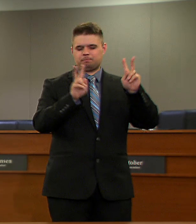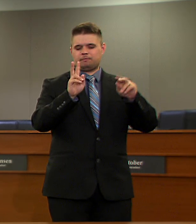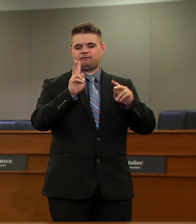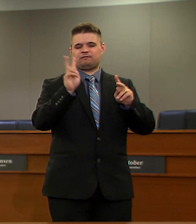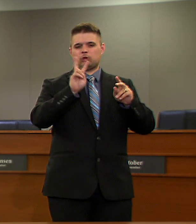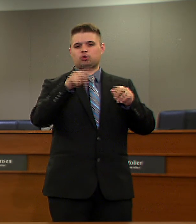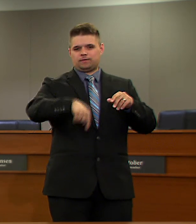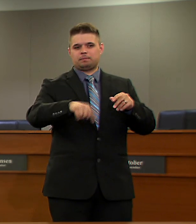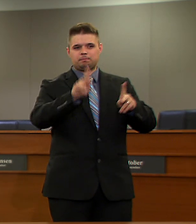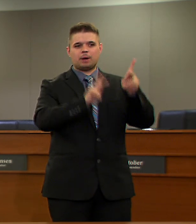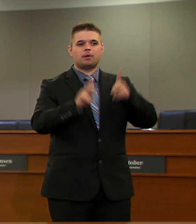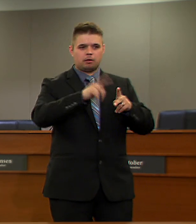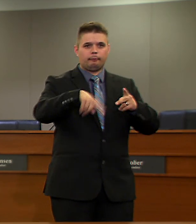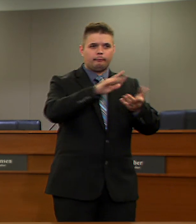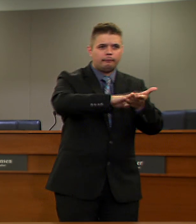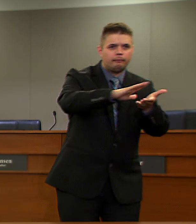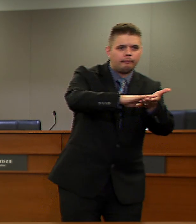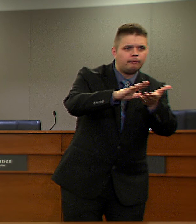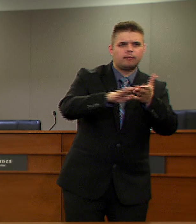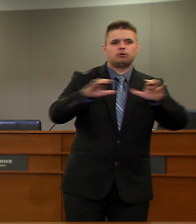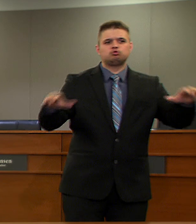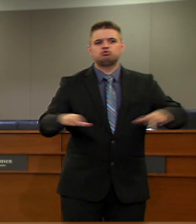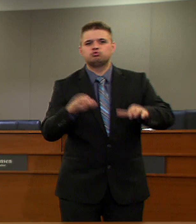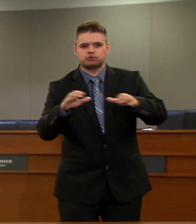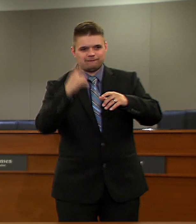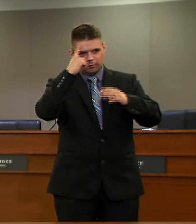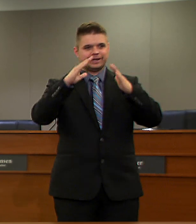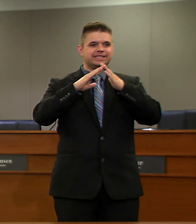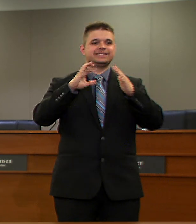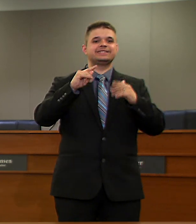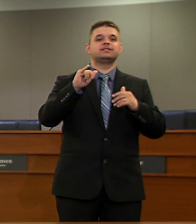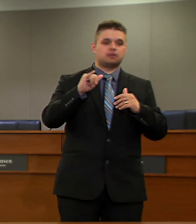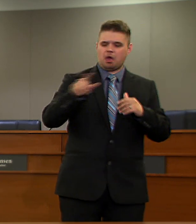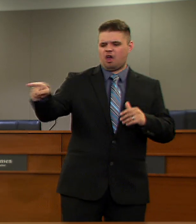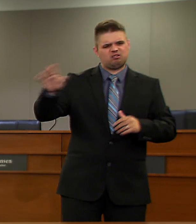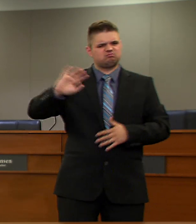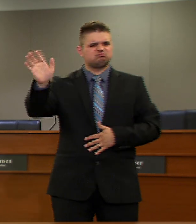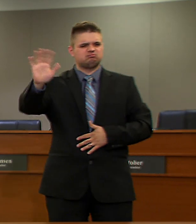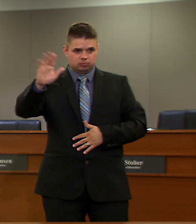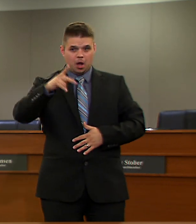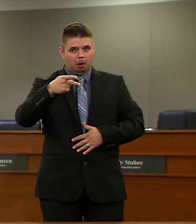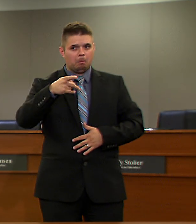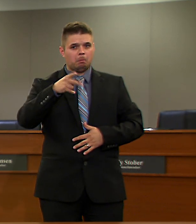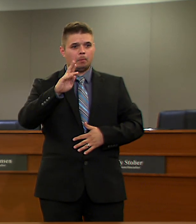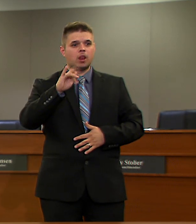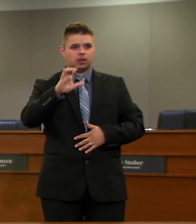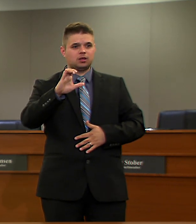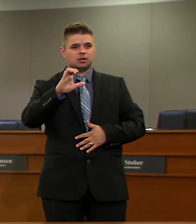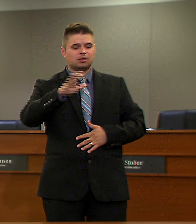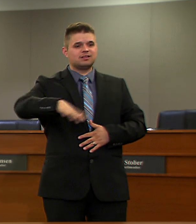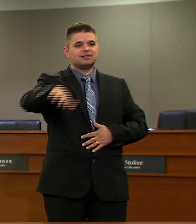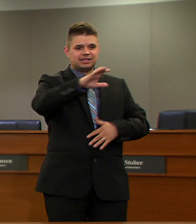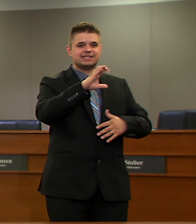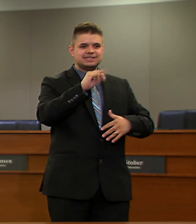that our Public Works services and programs have been reduced to a basic level of operations,